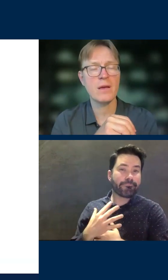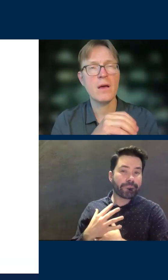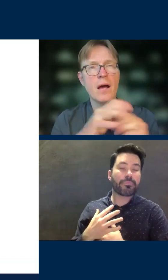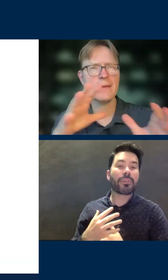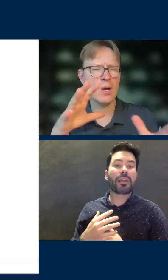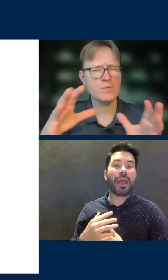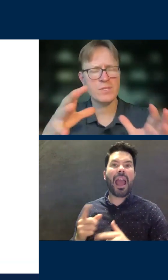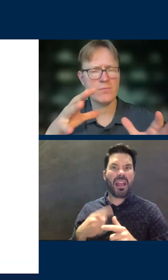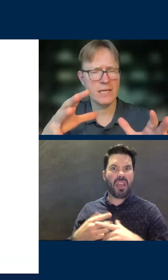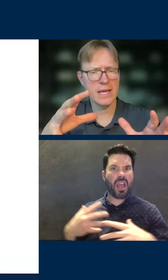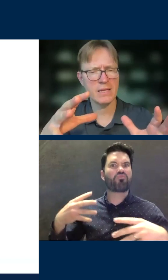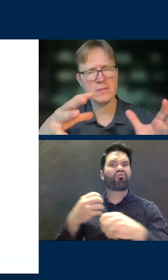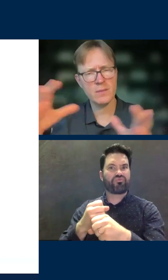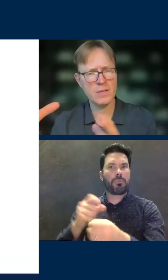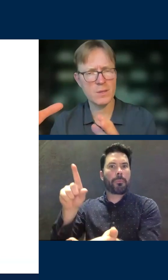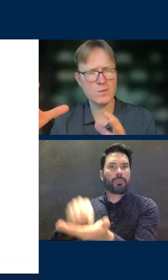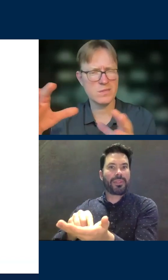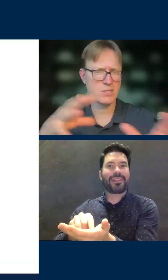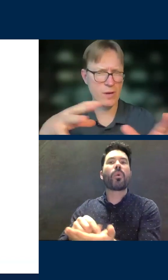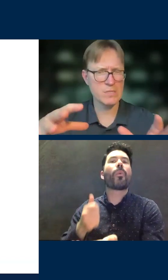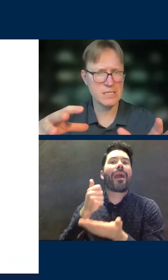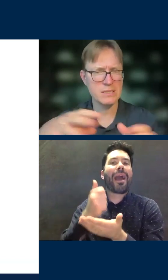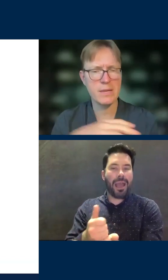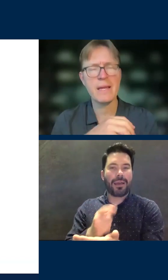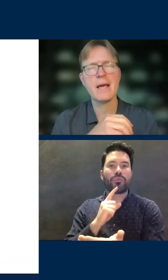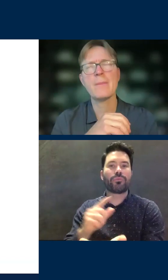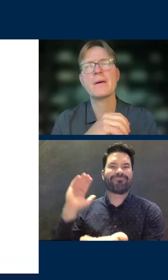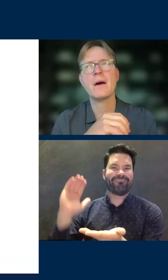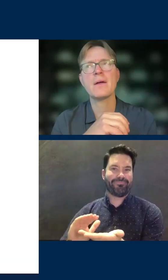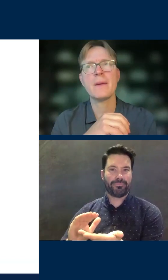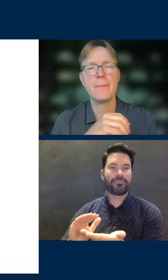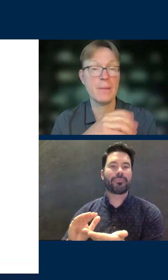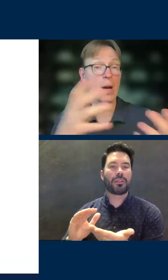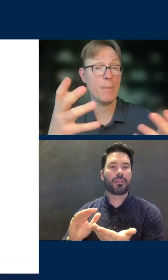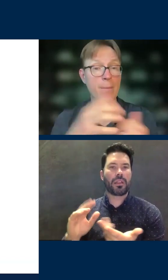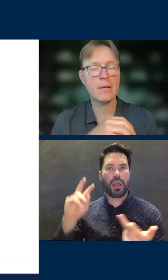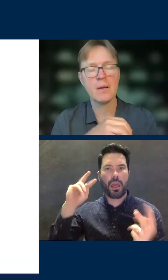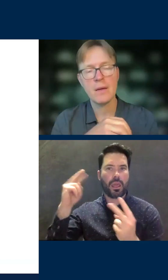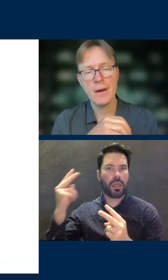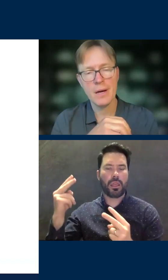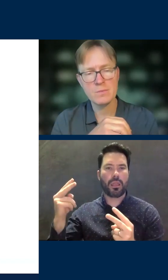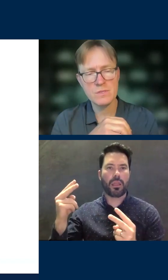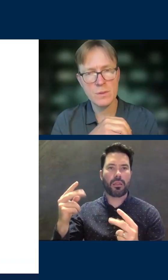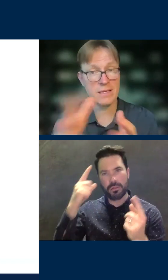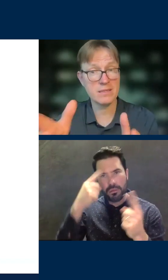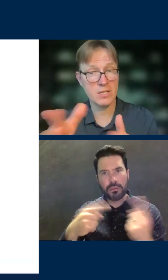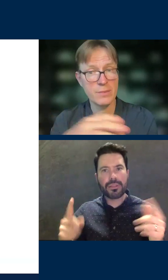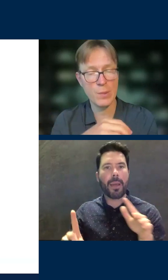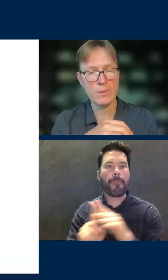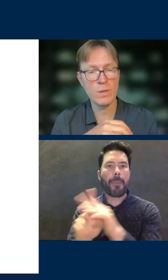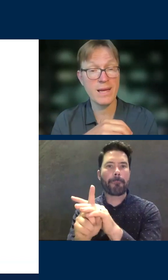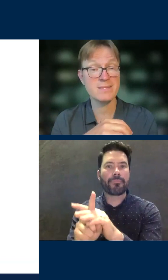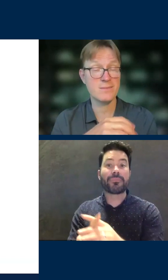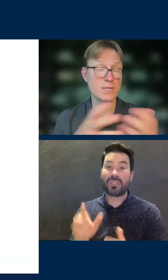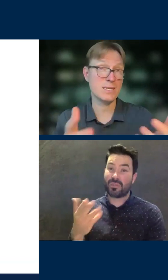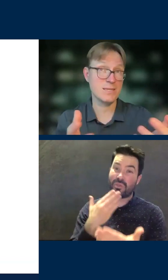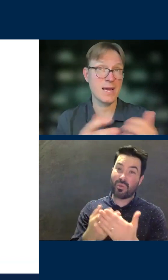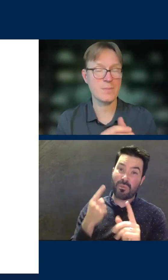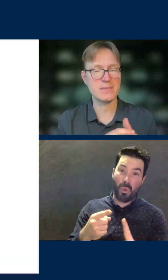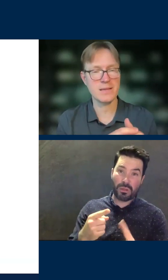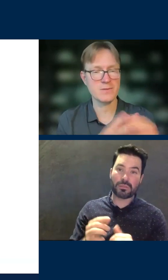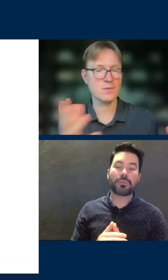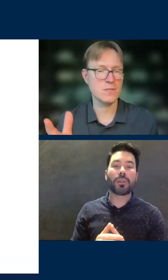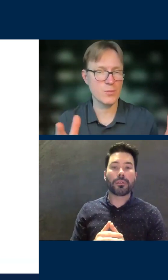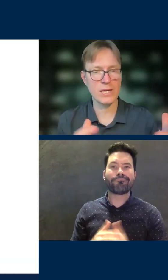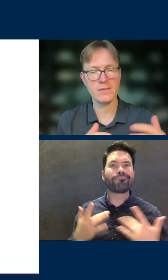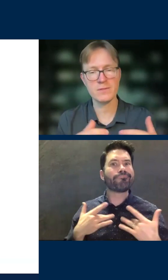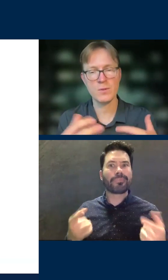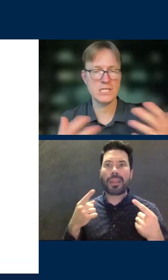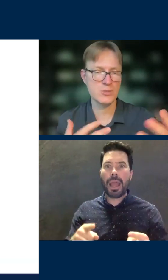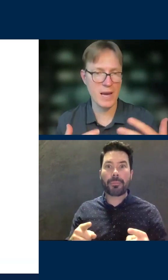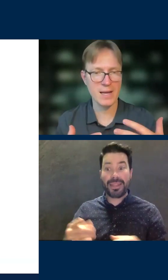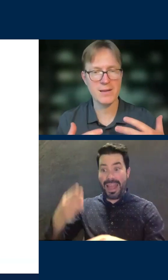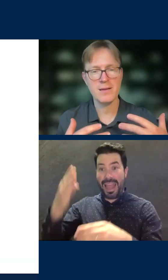I think helps to mitigate some of those discrepancies that may happen, that may pop up. So I think this is a good point. What tends to happen is that there's no summary. There's no teach back.